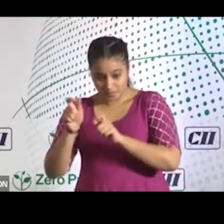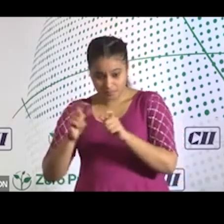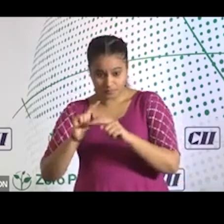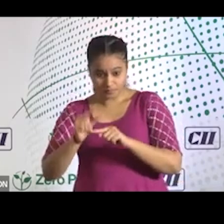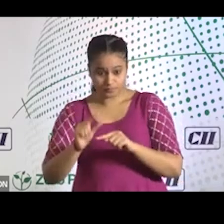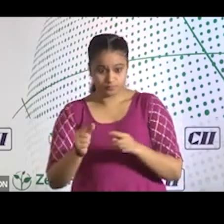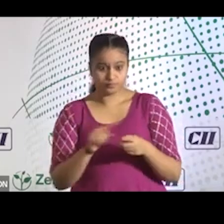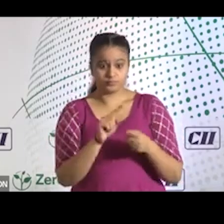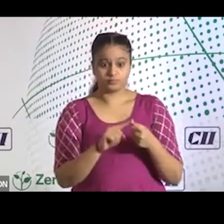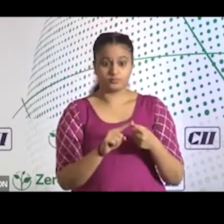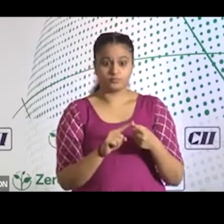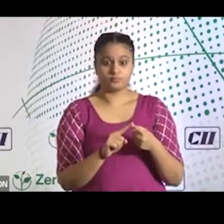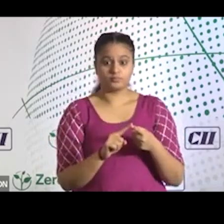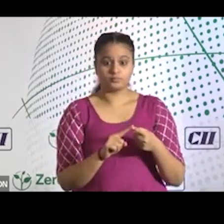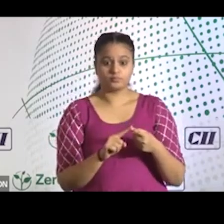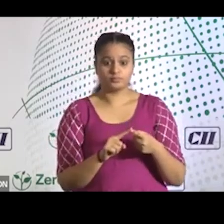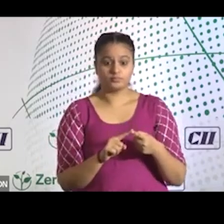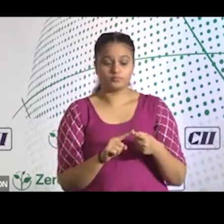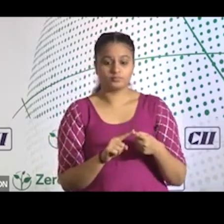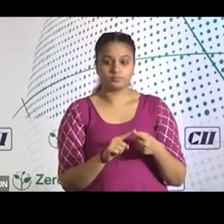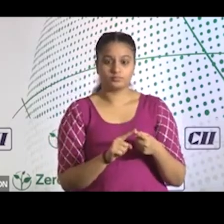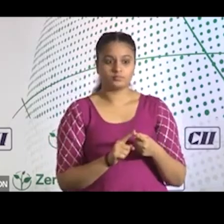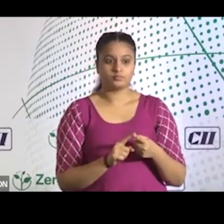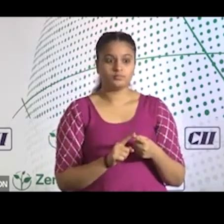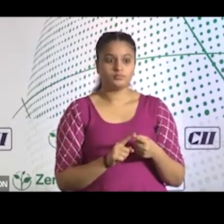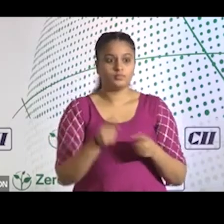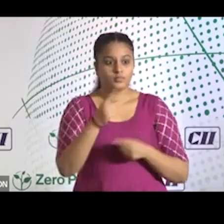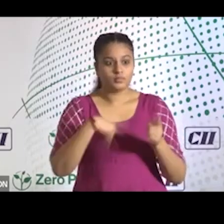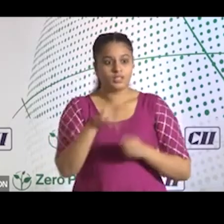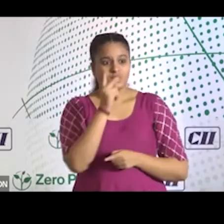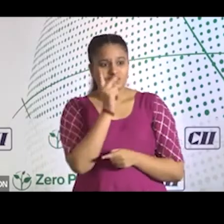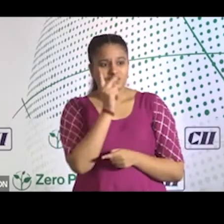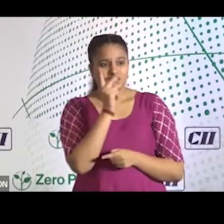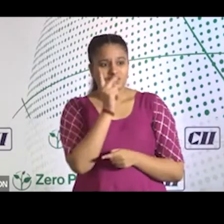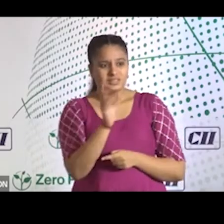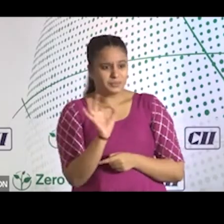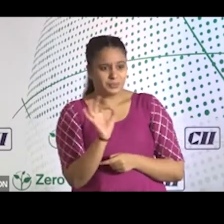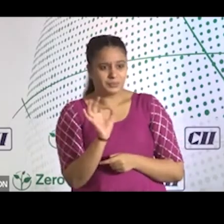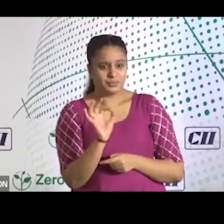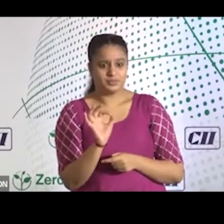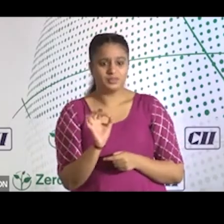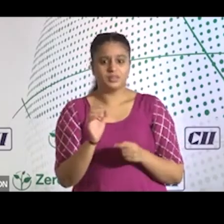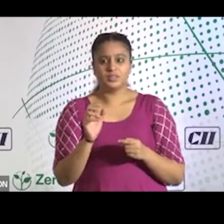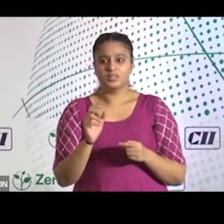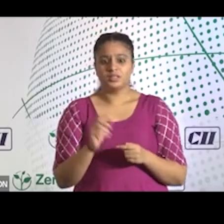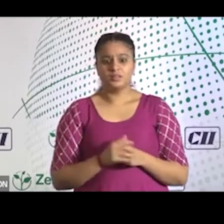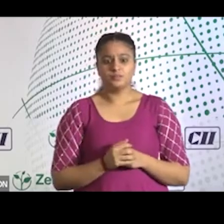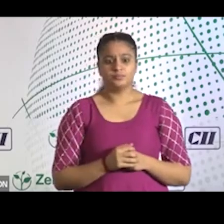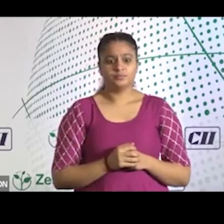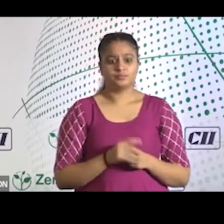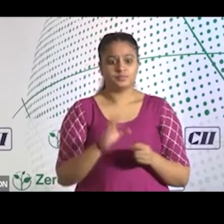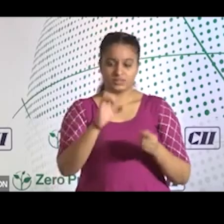where we are just not looking at them as a CSR activity.